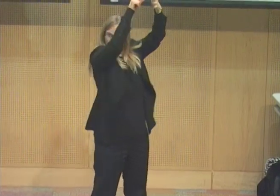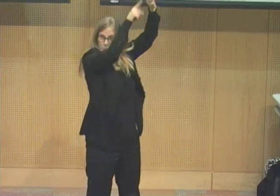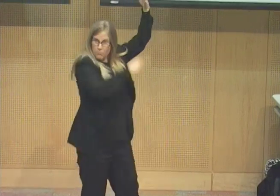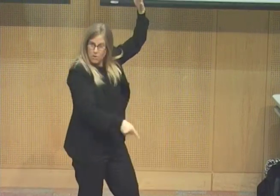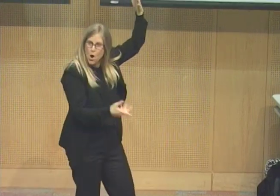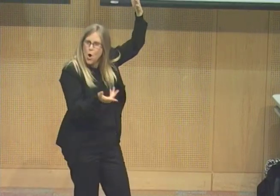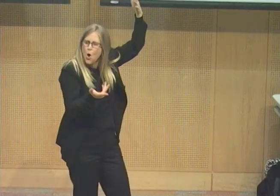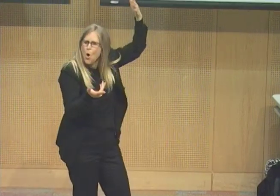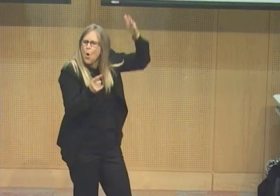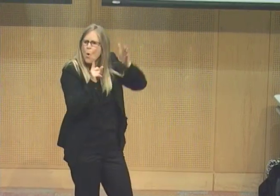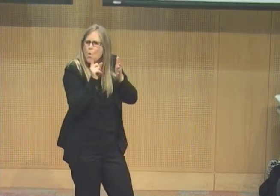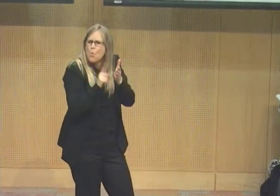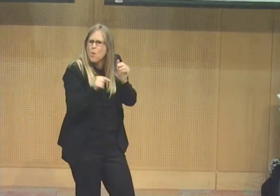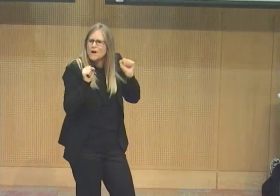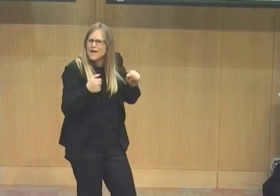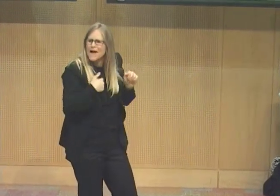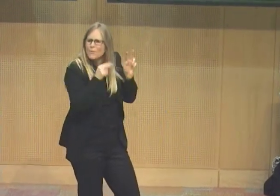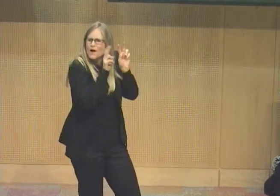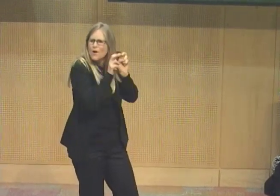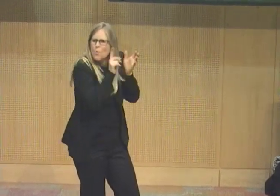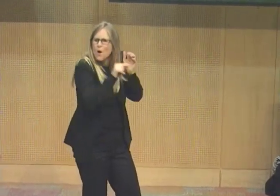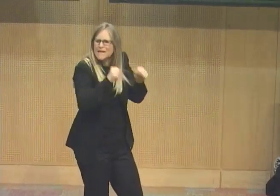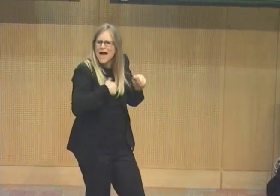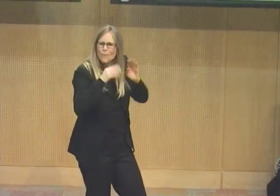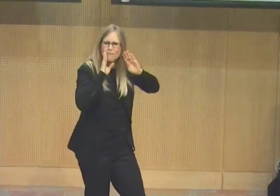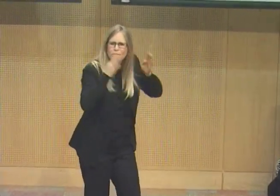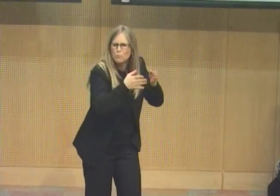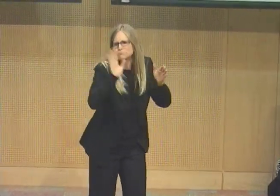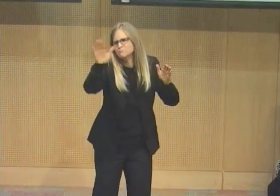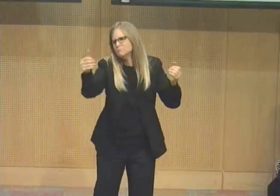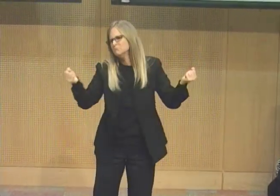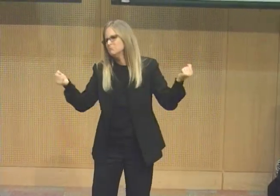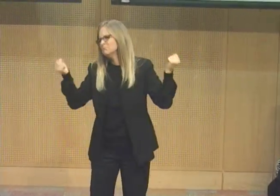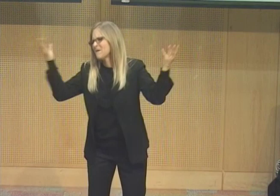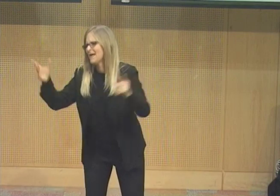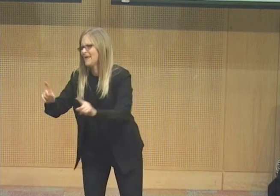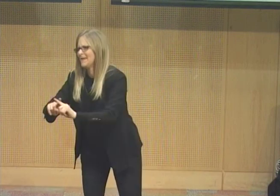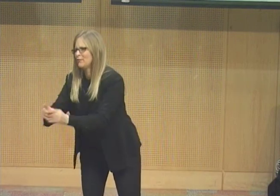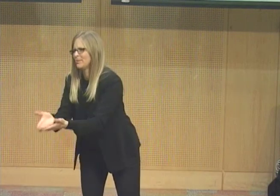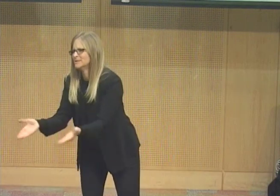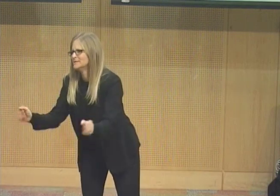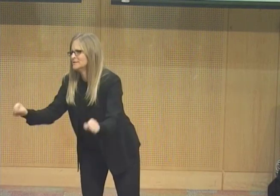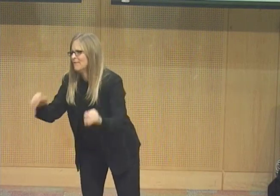a large umbrella of possible choices. So I needed to determine where my focus would lie.